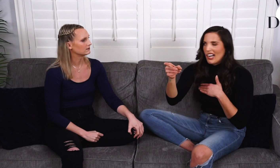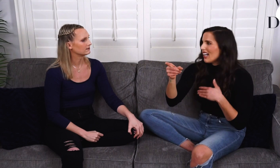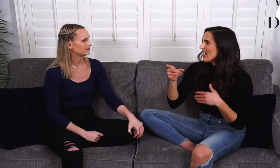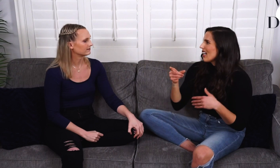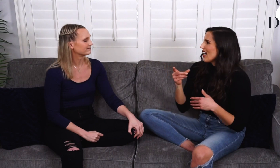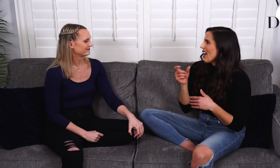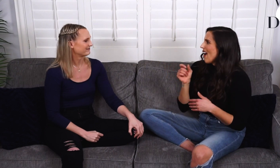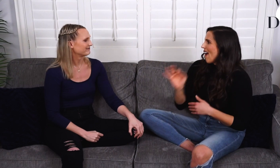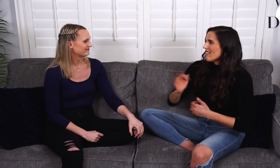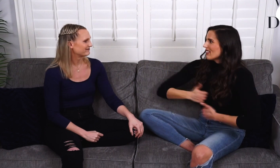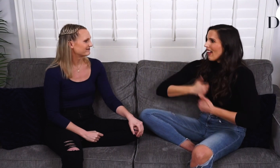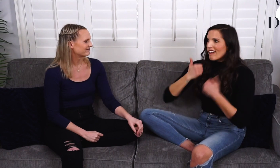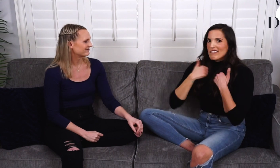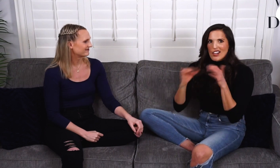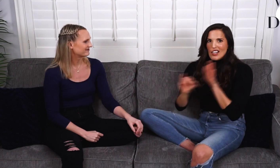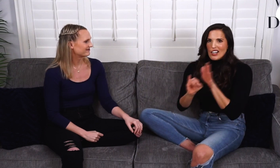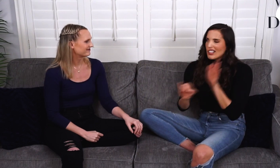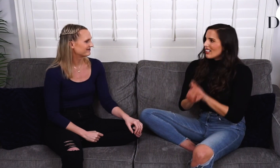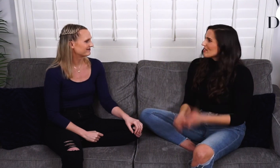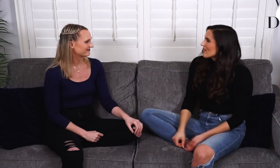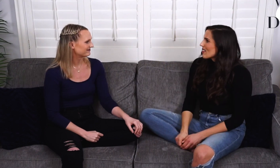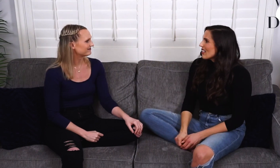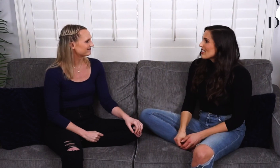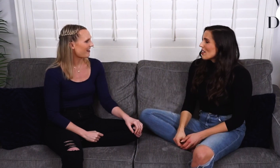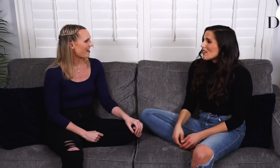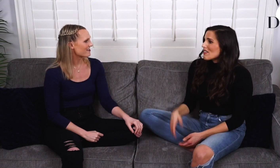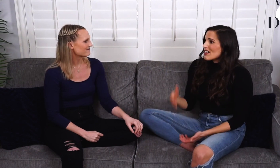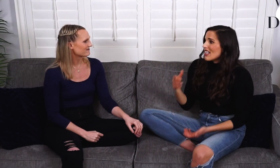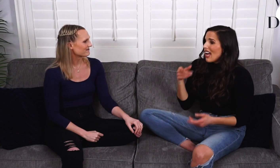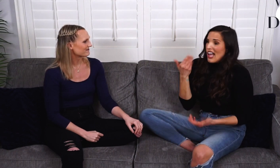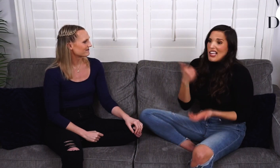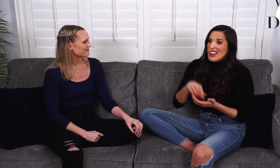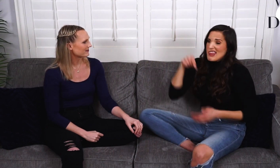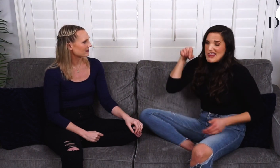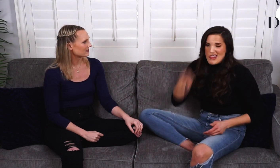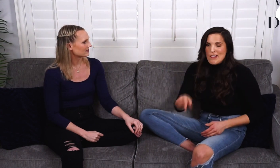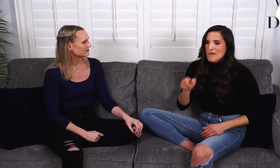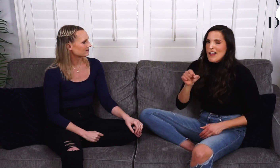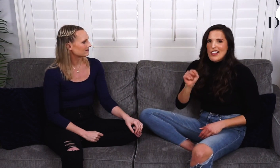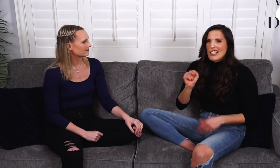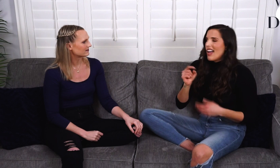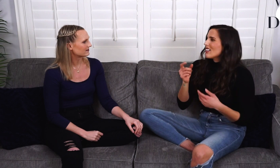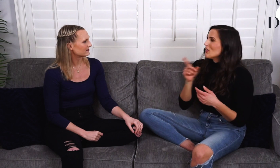journey of life and identity. Again, this podcast